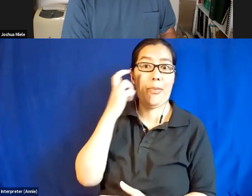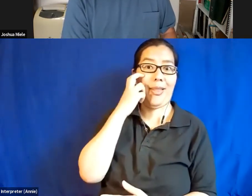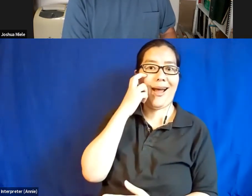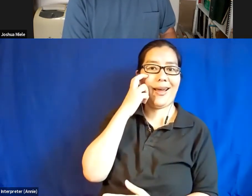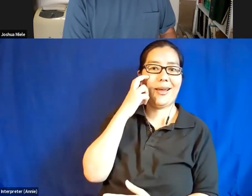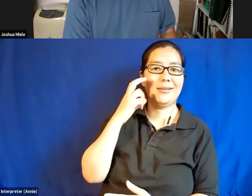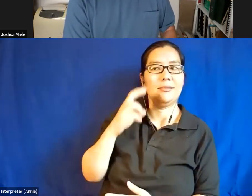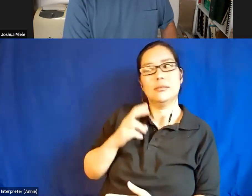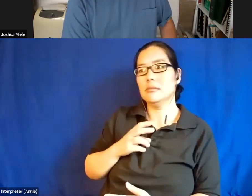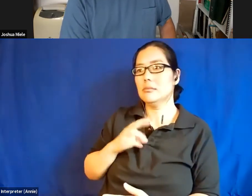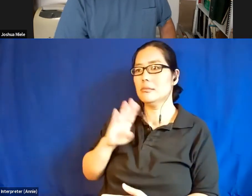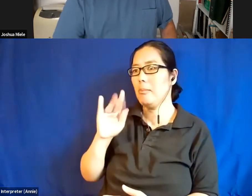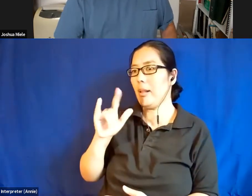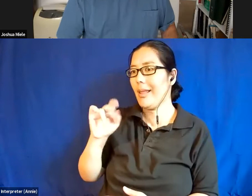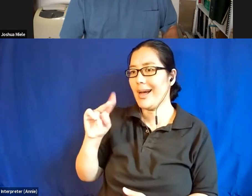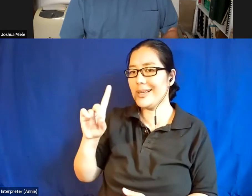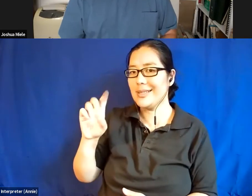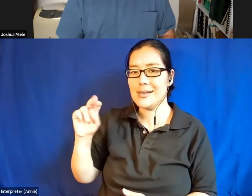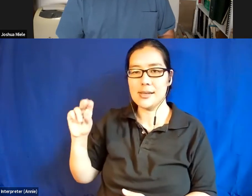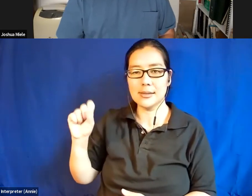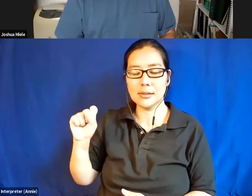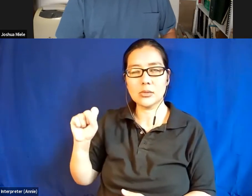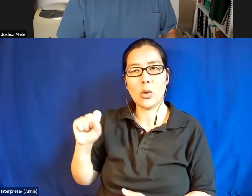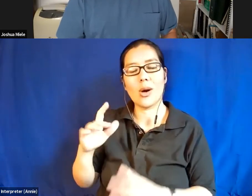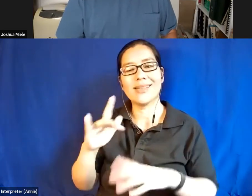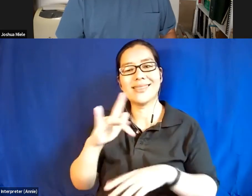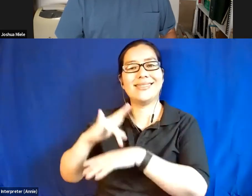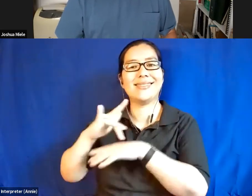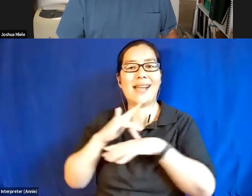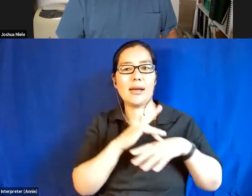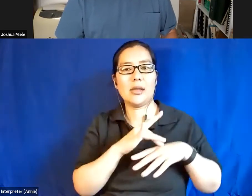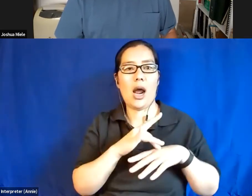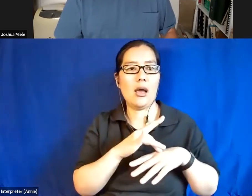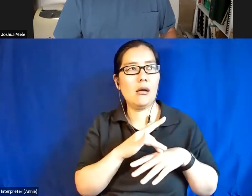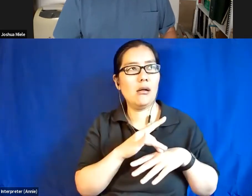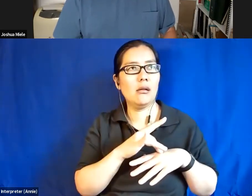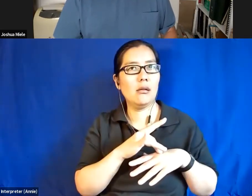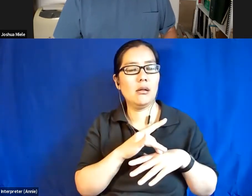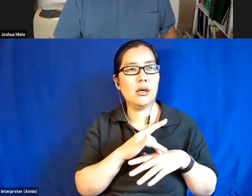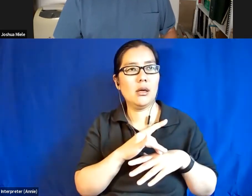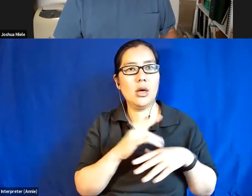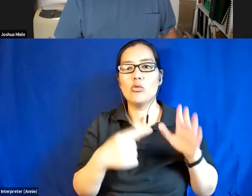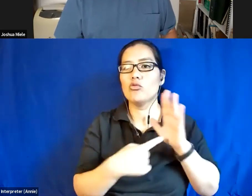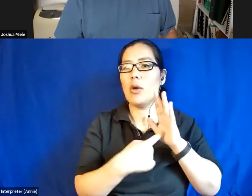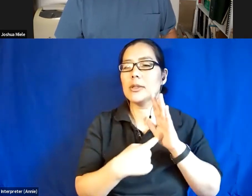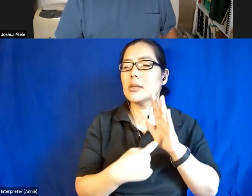representations, why can't we just turn the comics into sort of touchable